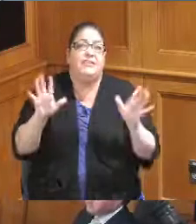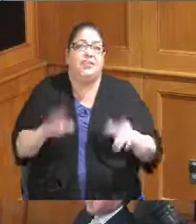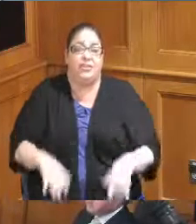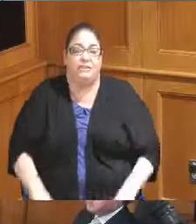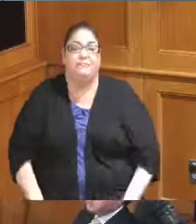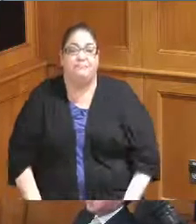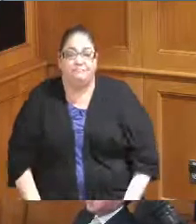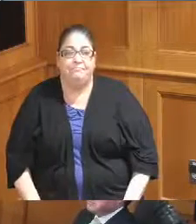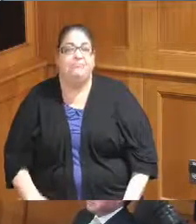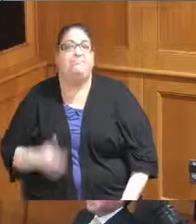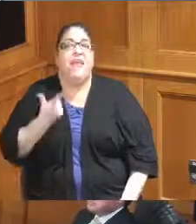two in the number one in the state